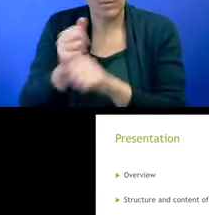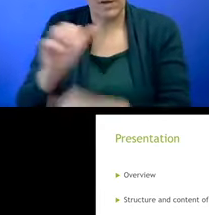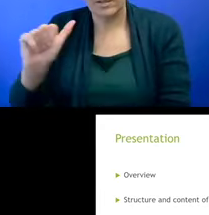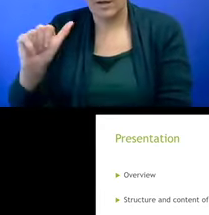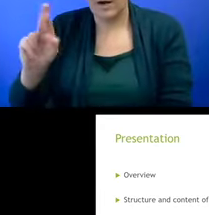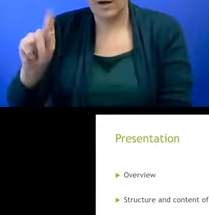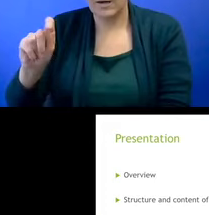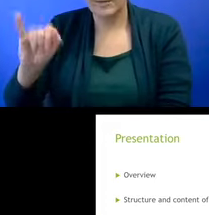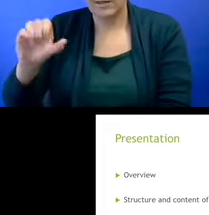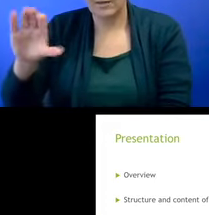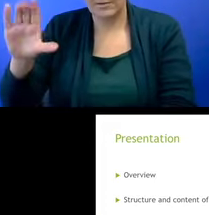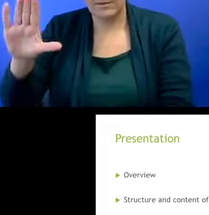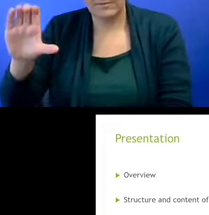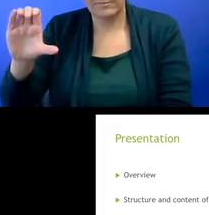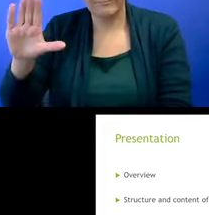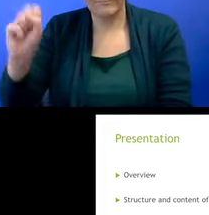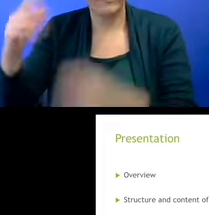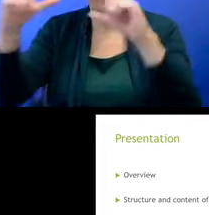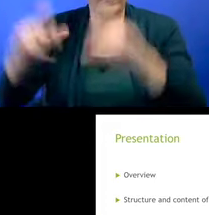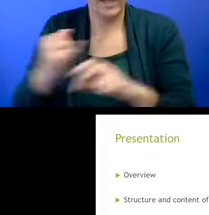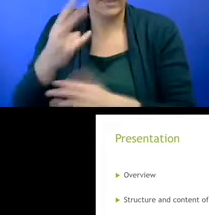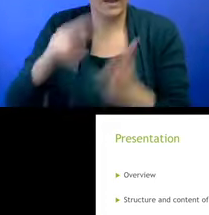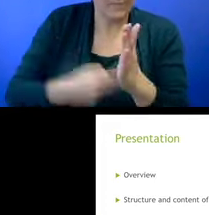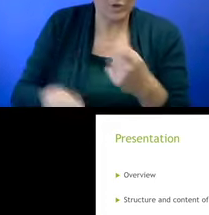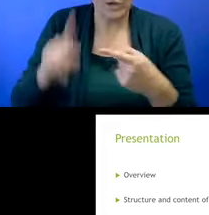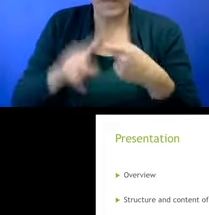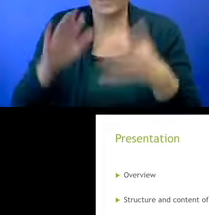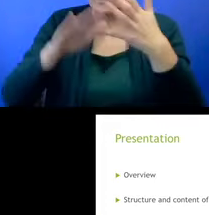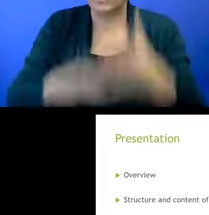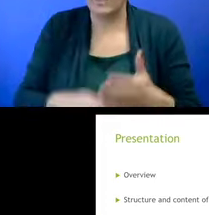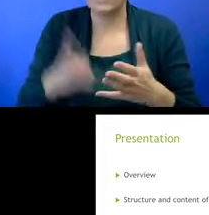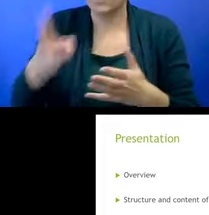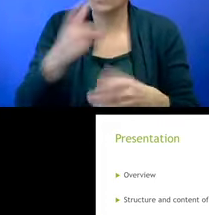and finally I’m going to give you information on the monitoring implementation process –